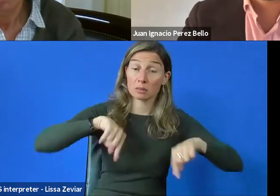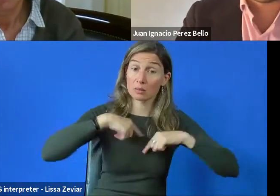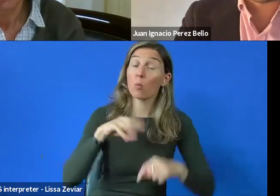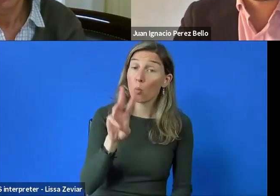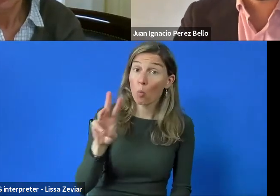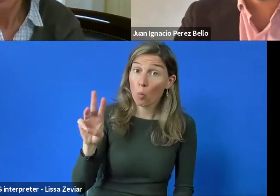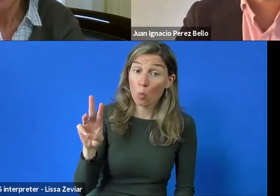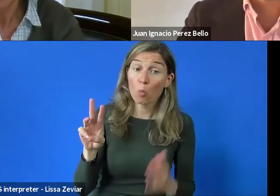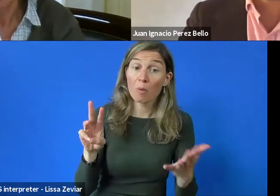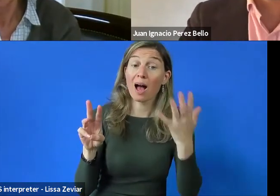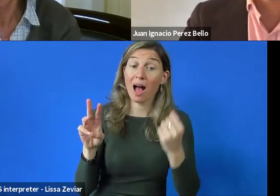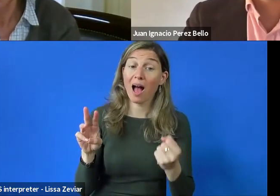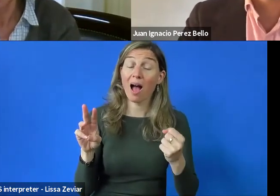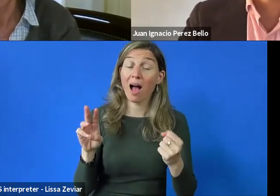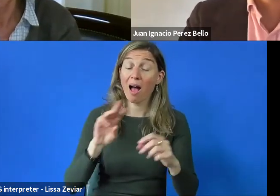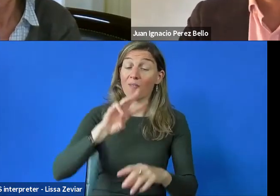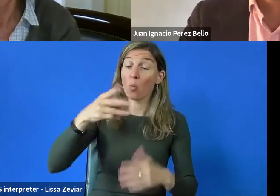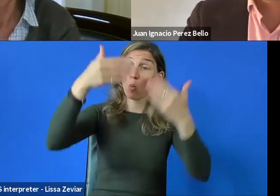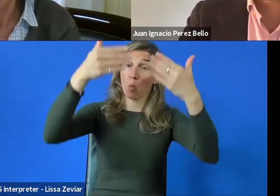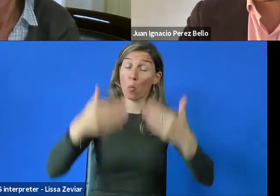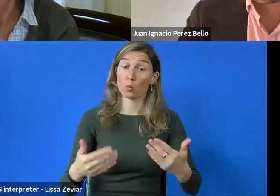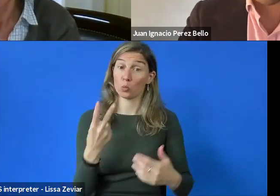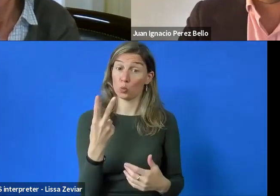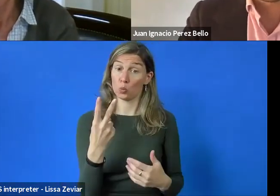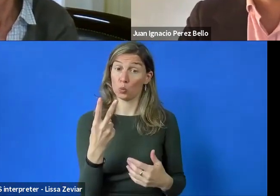two sections of the website devoted to this optional protocol